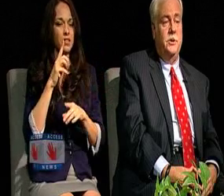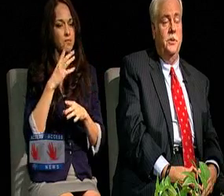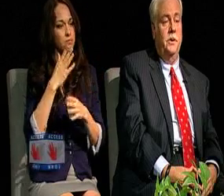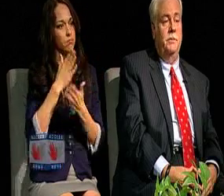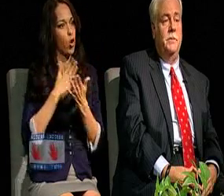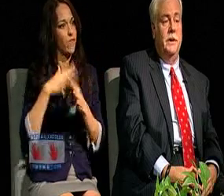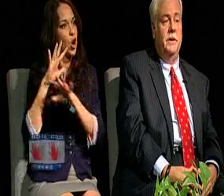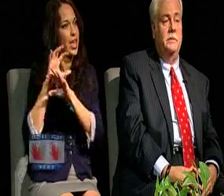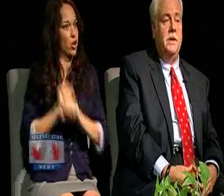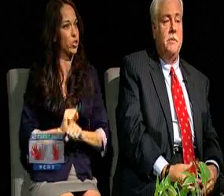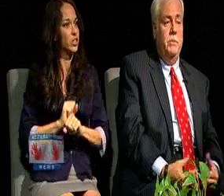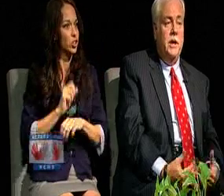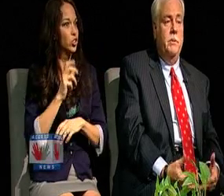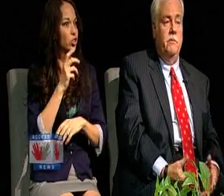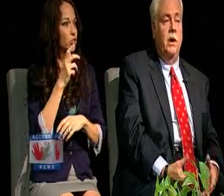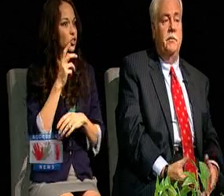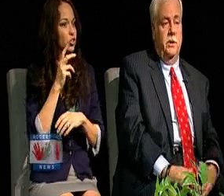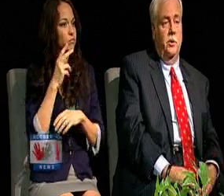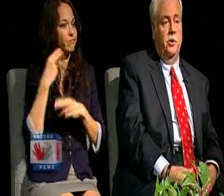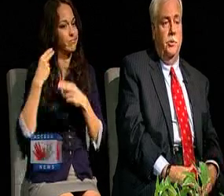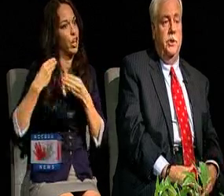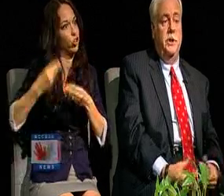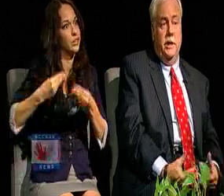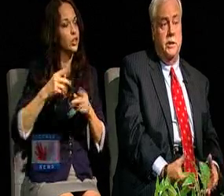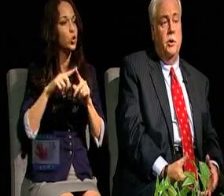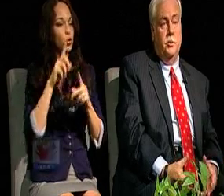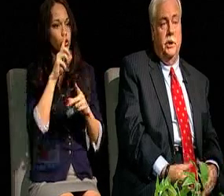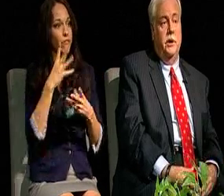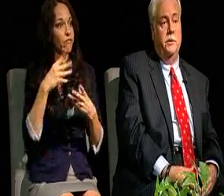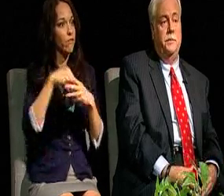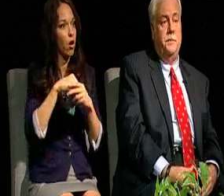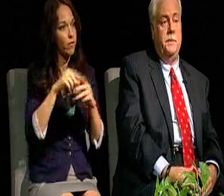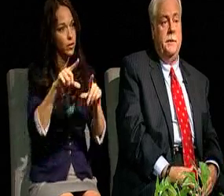to become involved in the local community and to help one another.